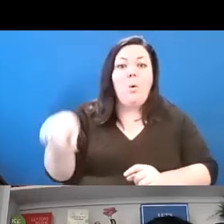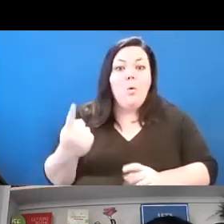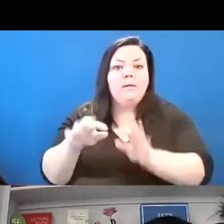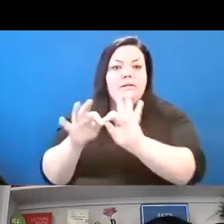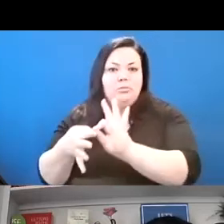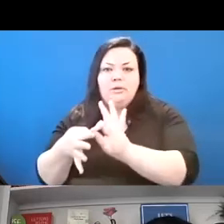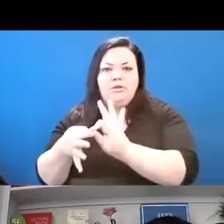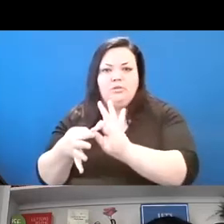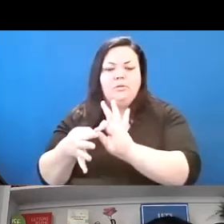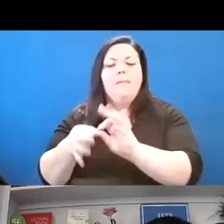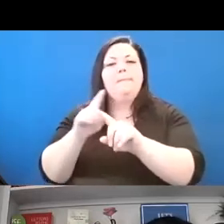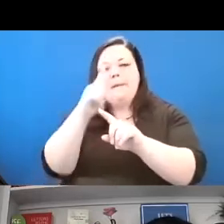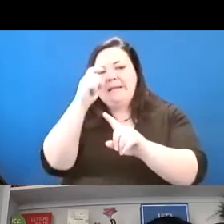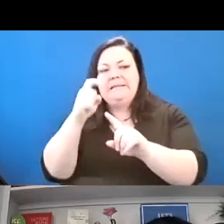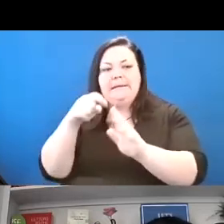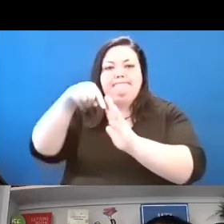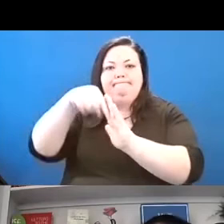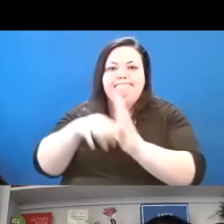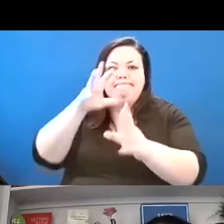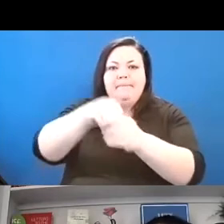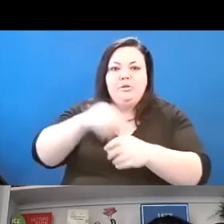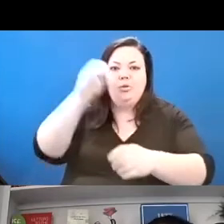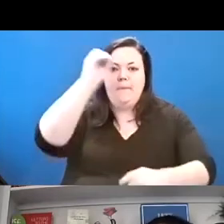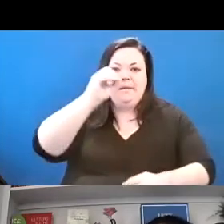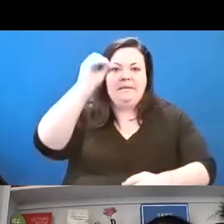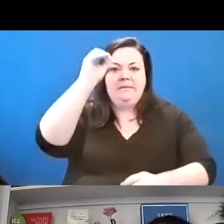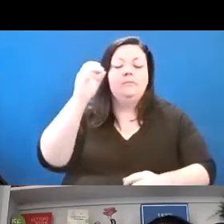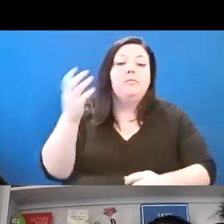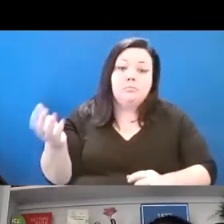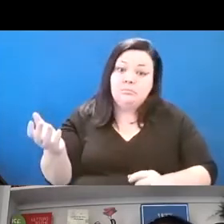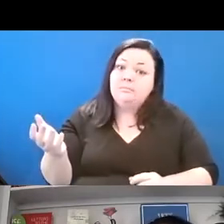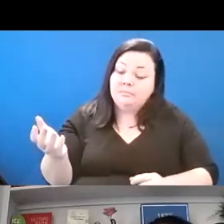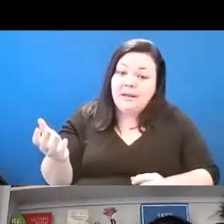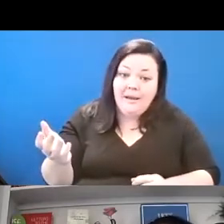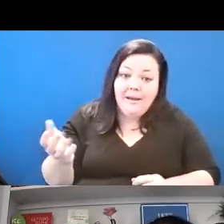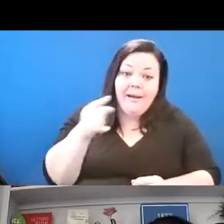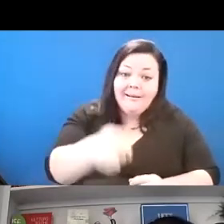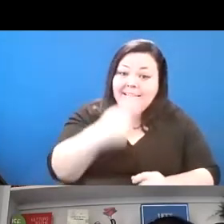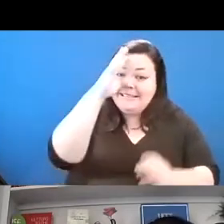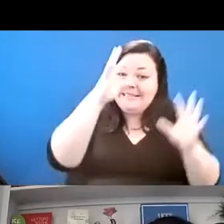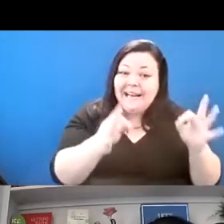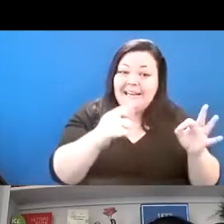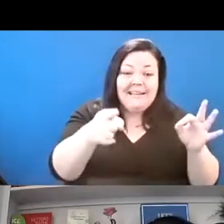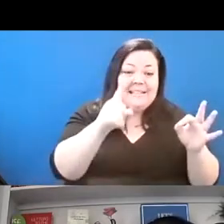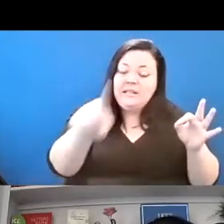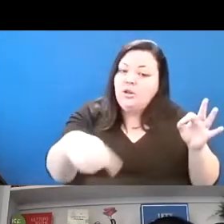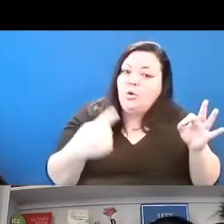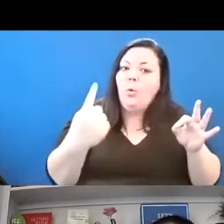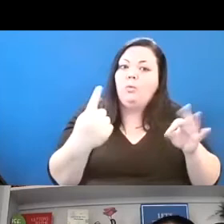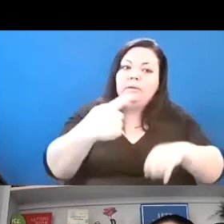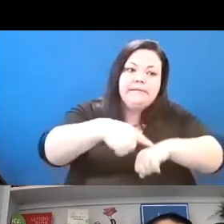deep opinion yeah i mean he's decided that this is the only time that this is or this is at least one